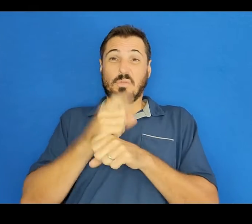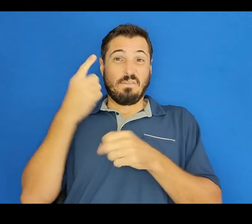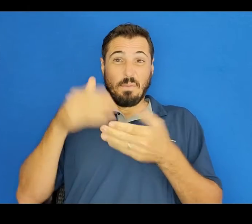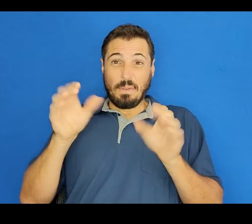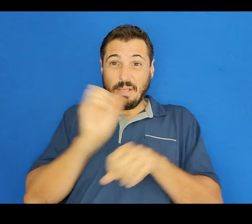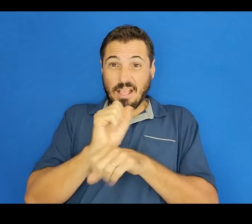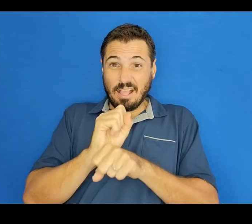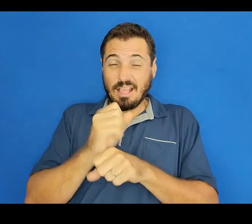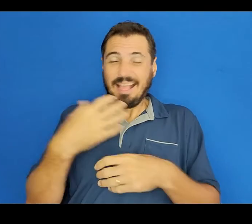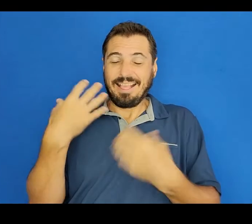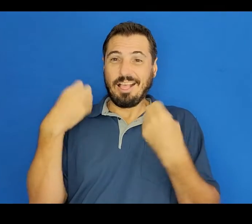Thanks Dr. B